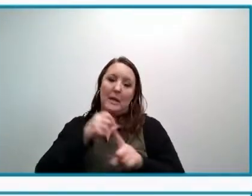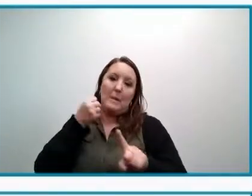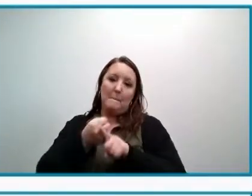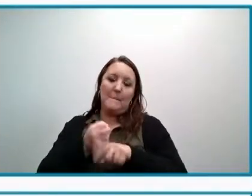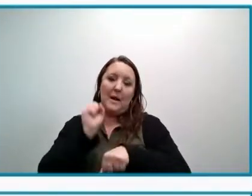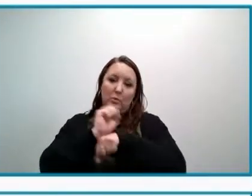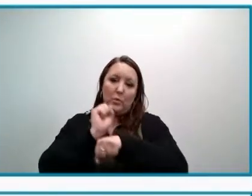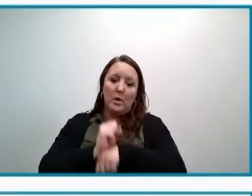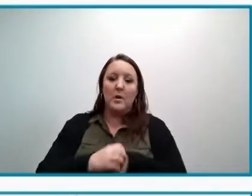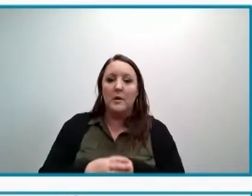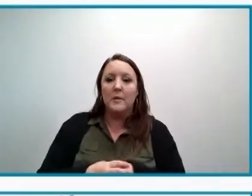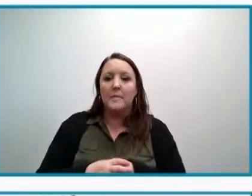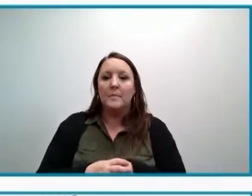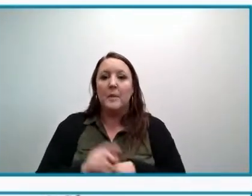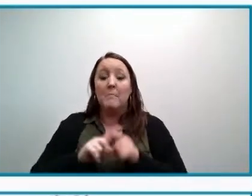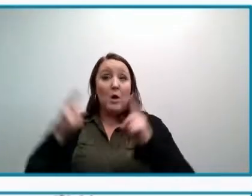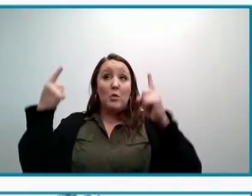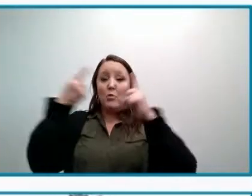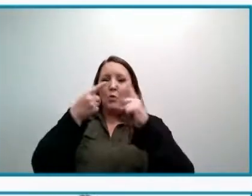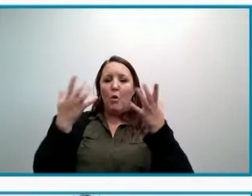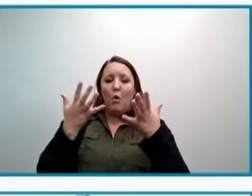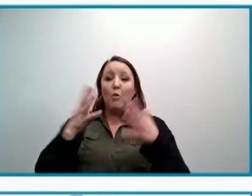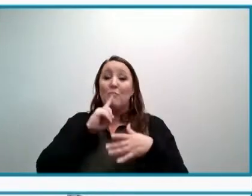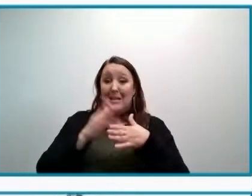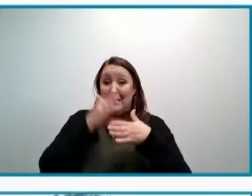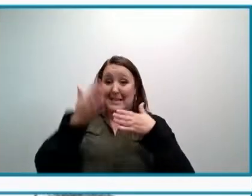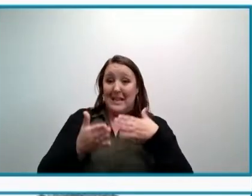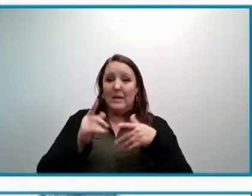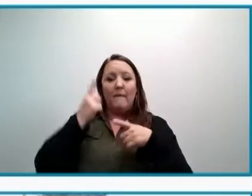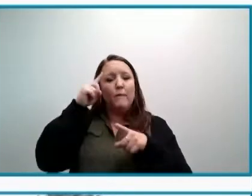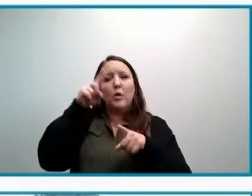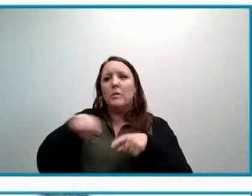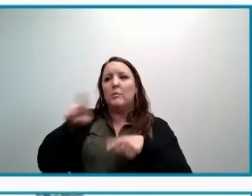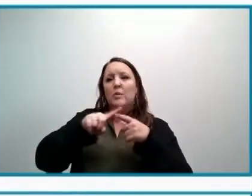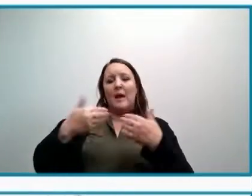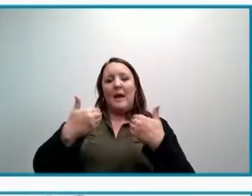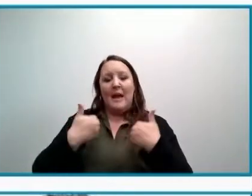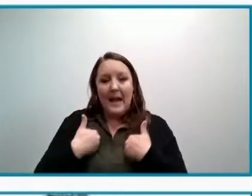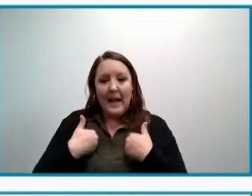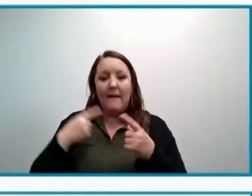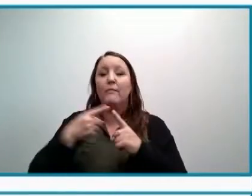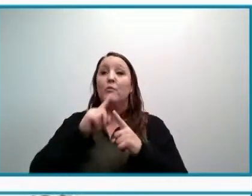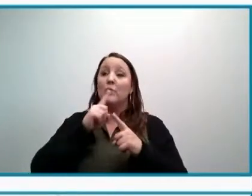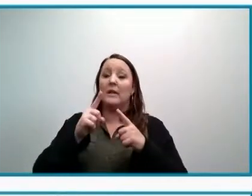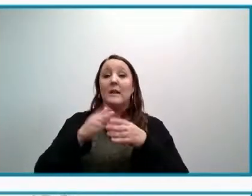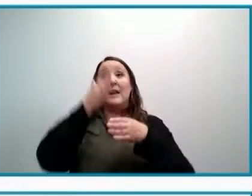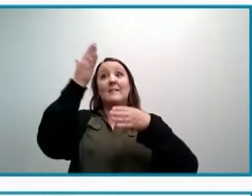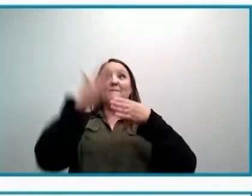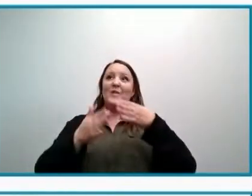the goal is at the end for them to have ... One, for them to finish something and feel proud of, "Hey,